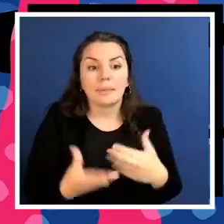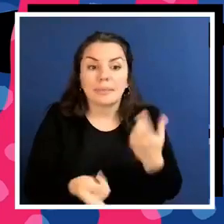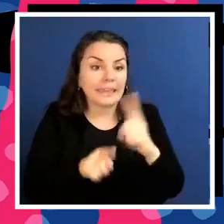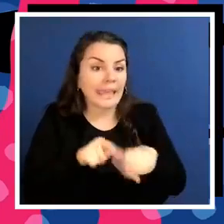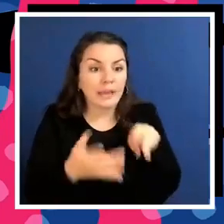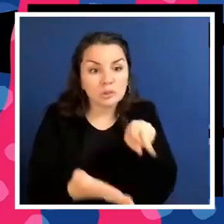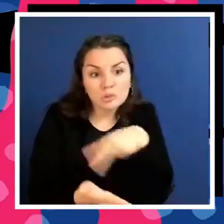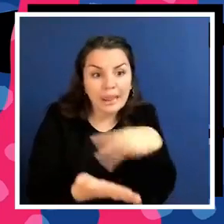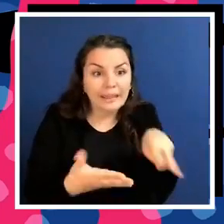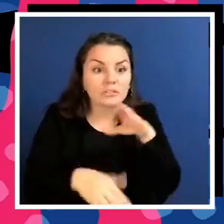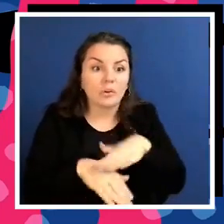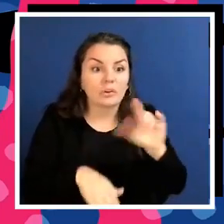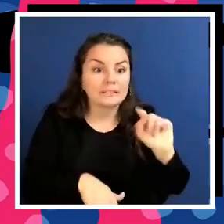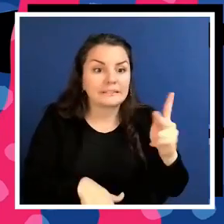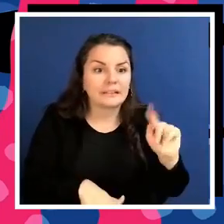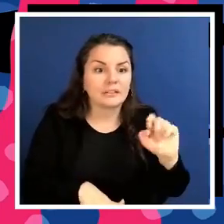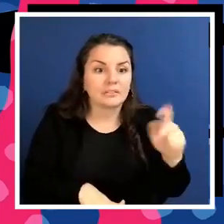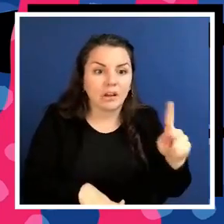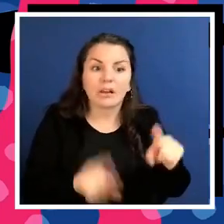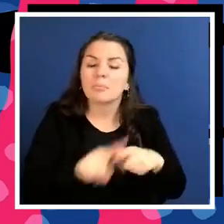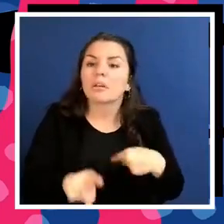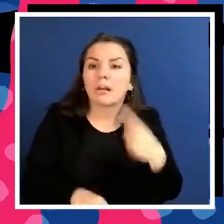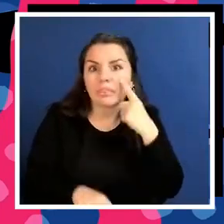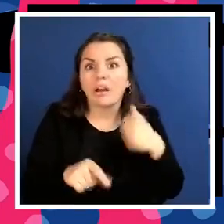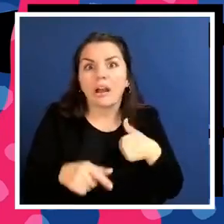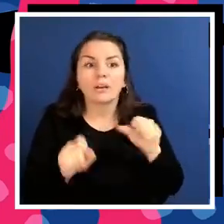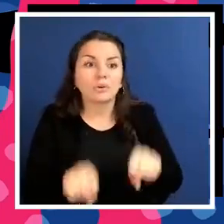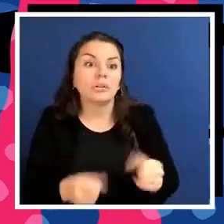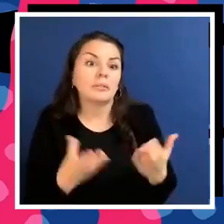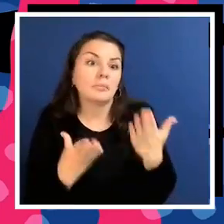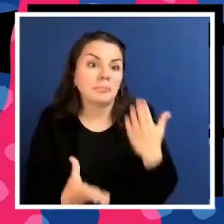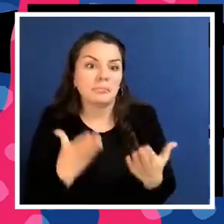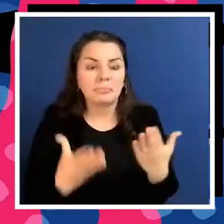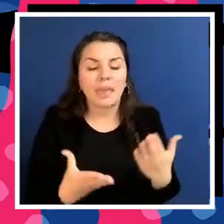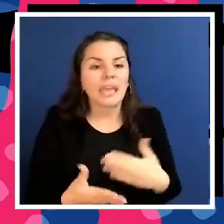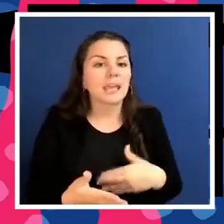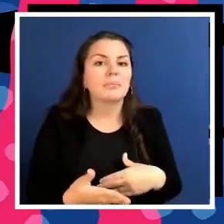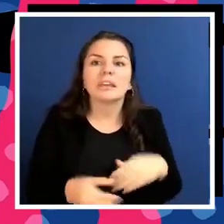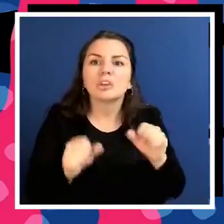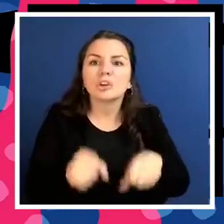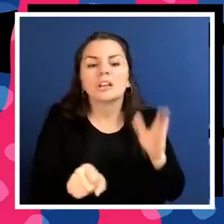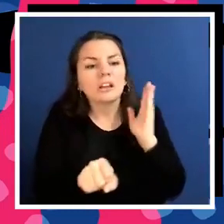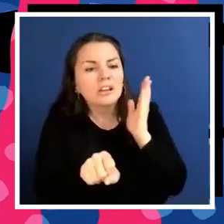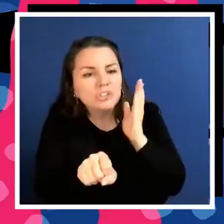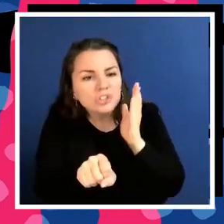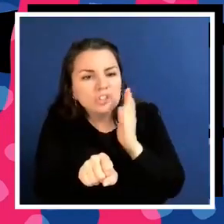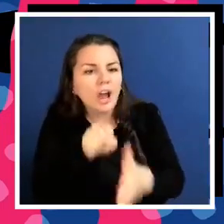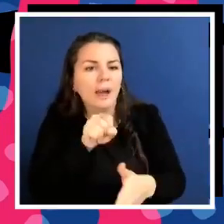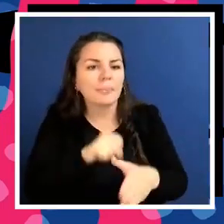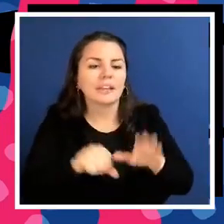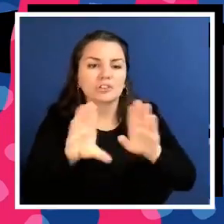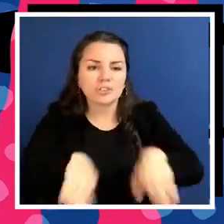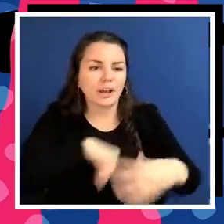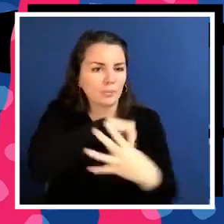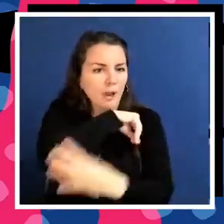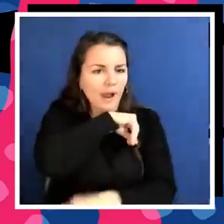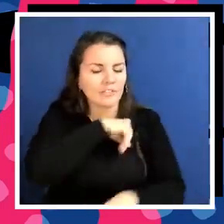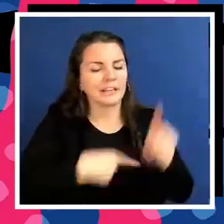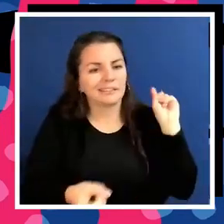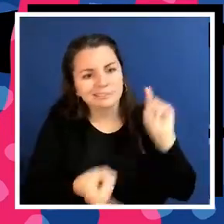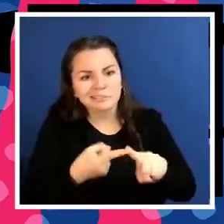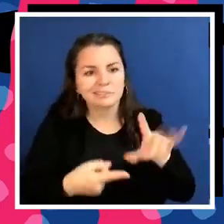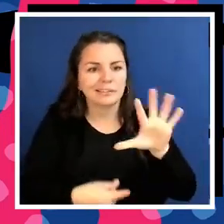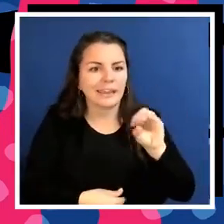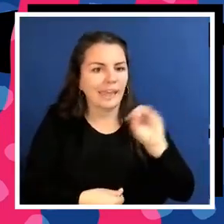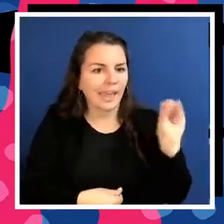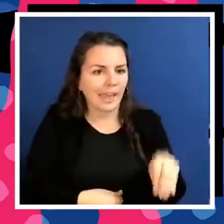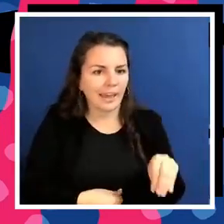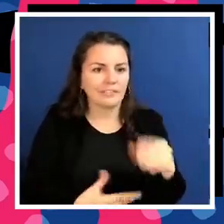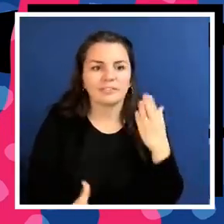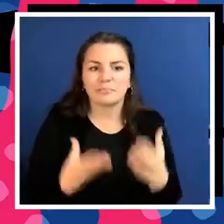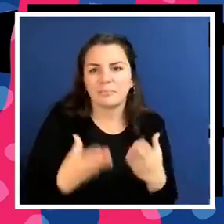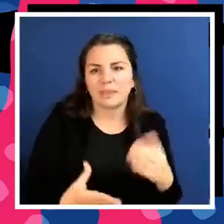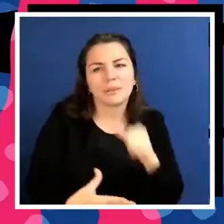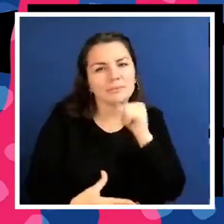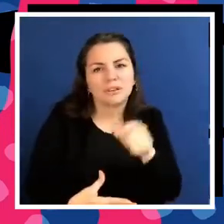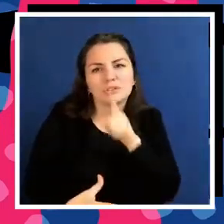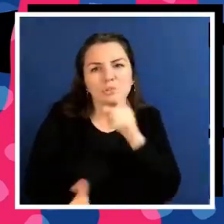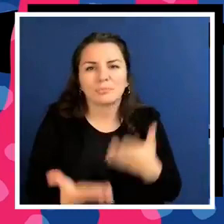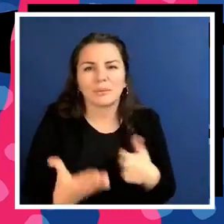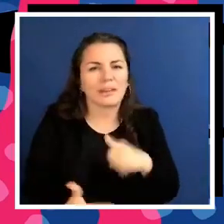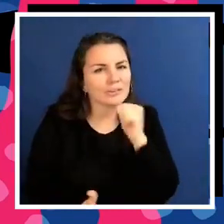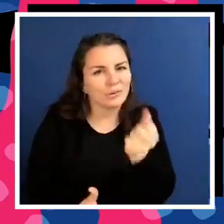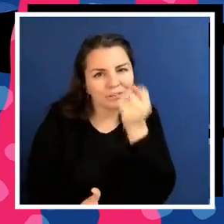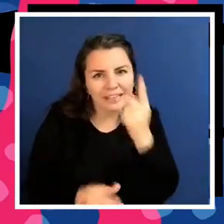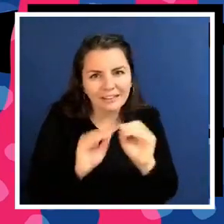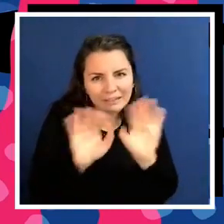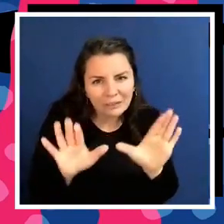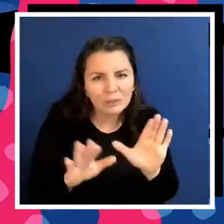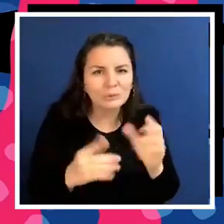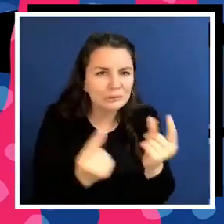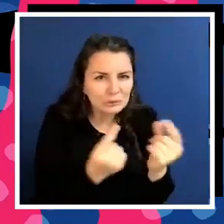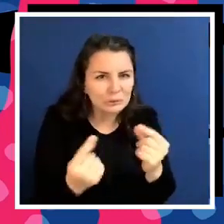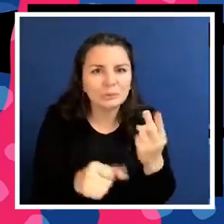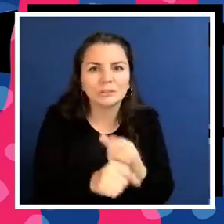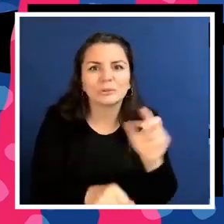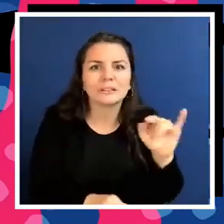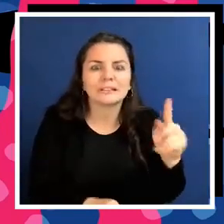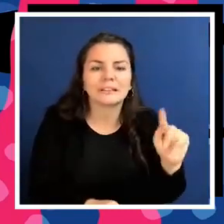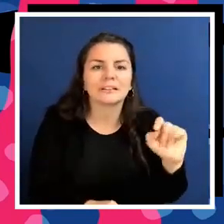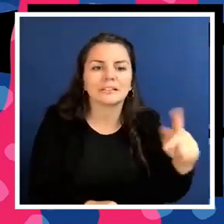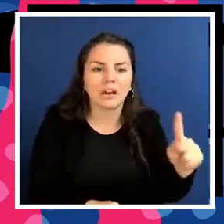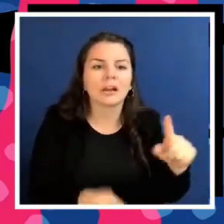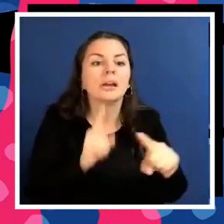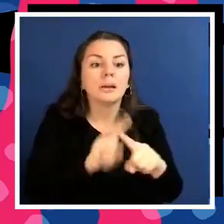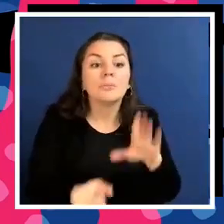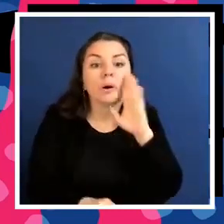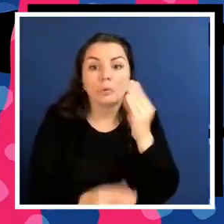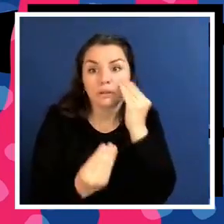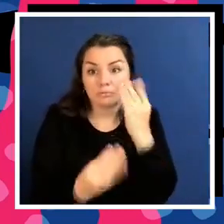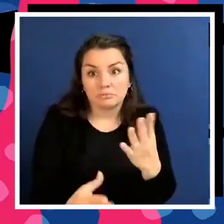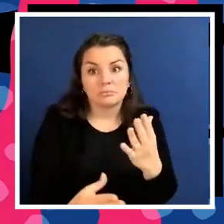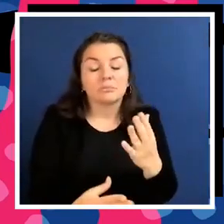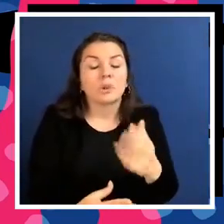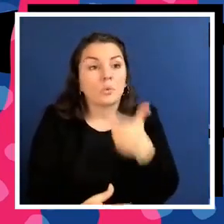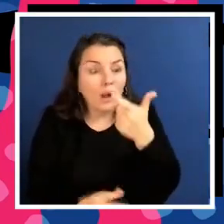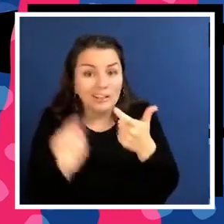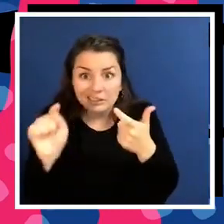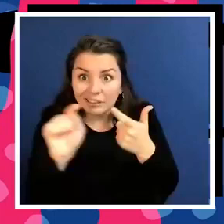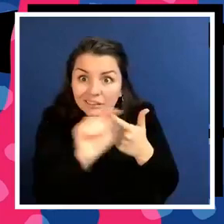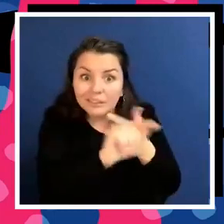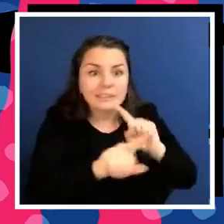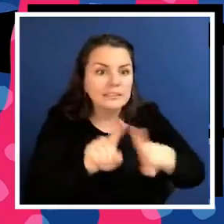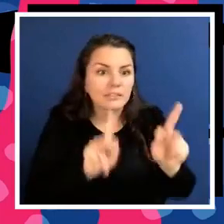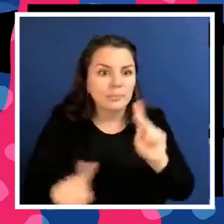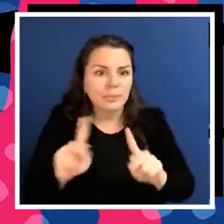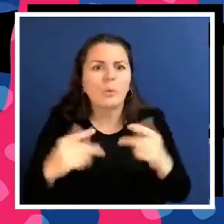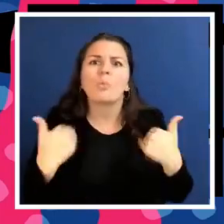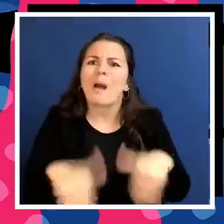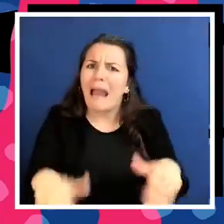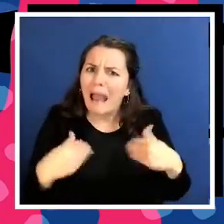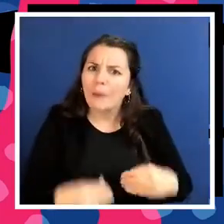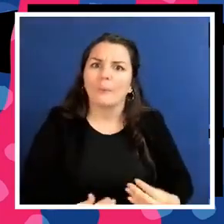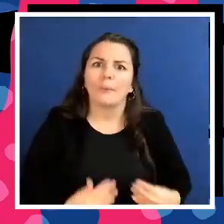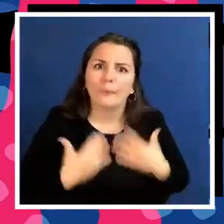IN ITHERE.